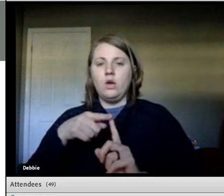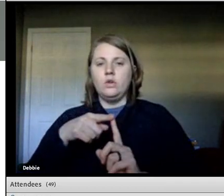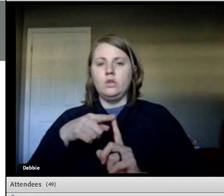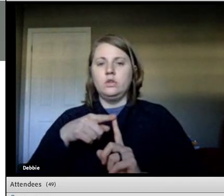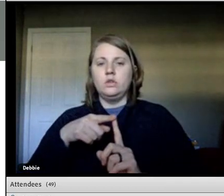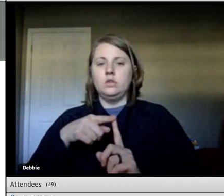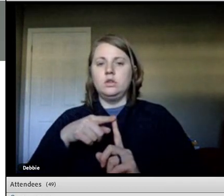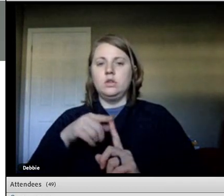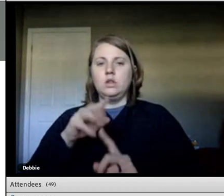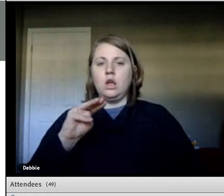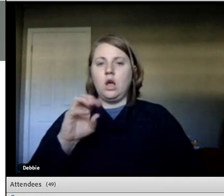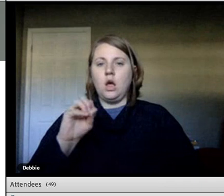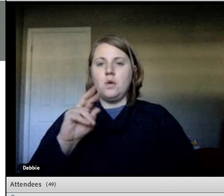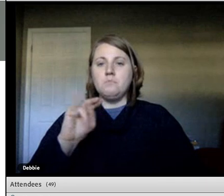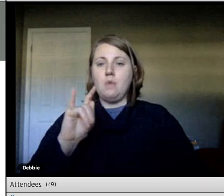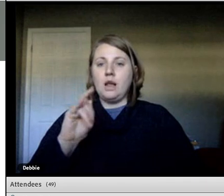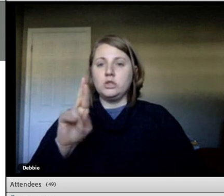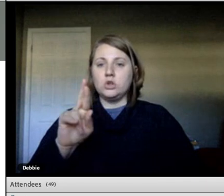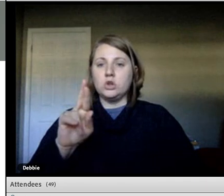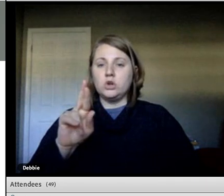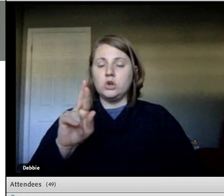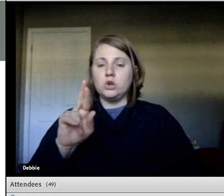It's called spacedesk.net,